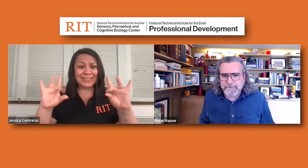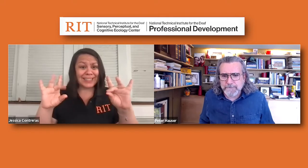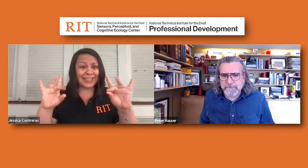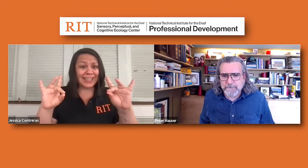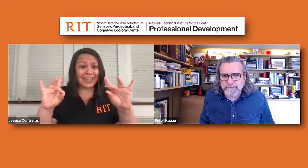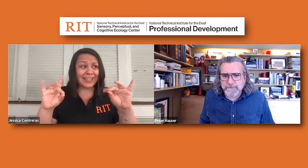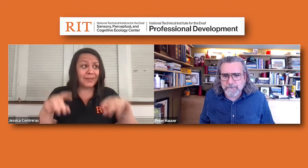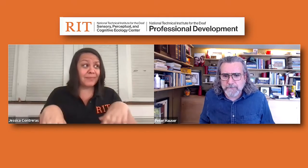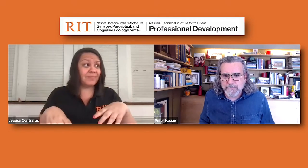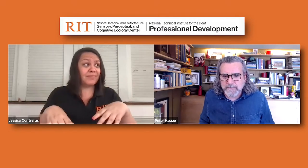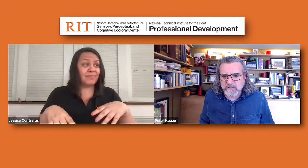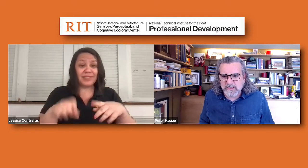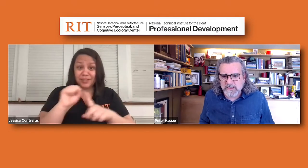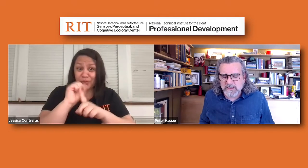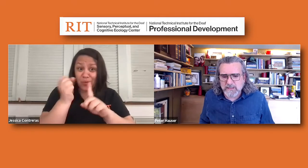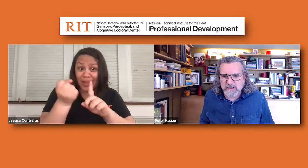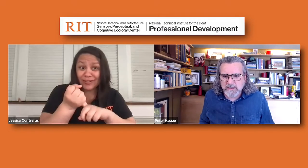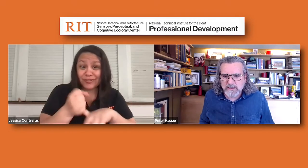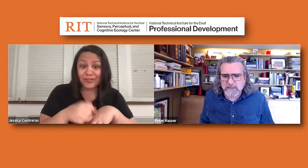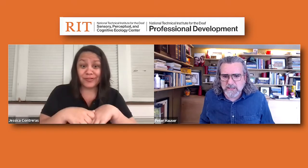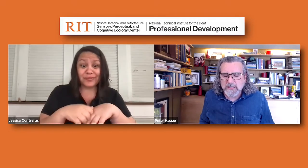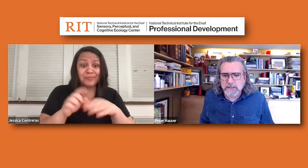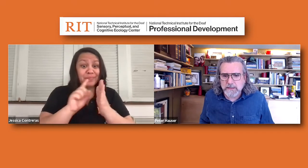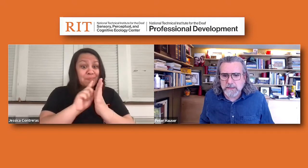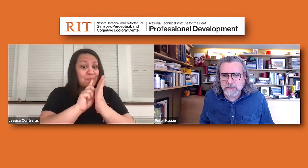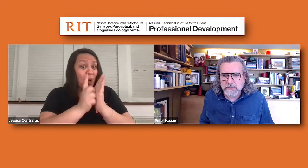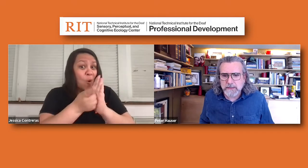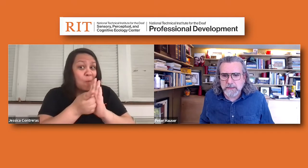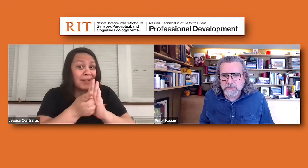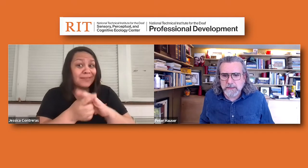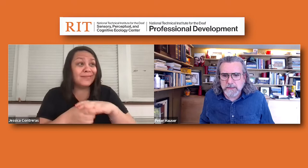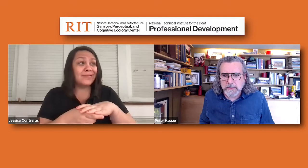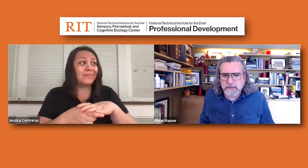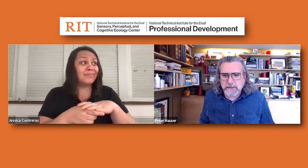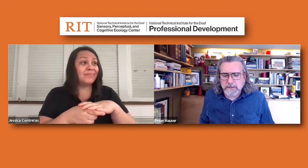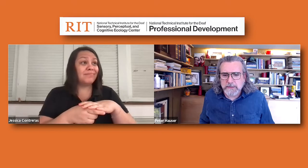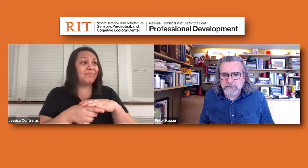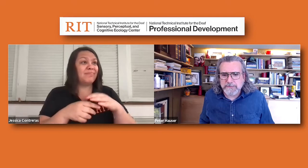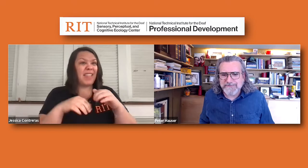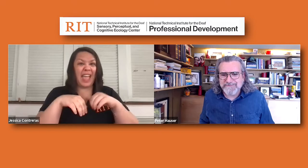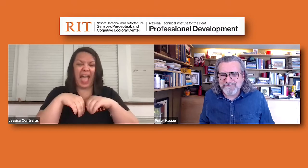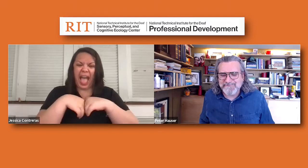Jessica: So, I would say occasionally, collaborations